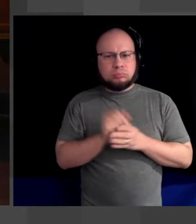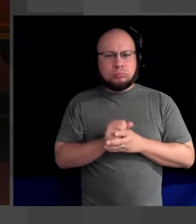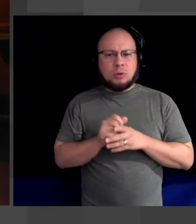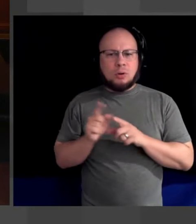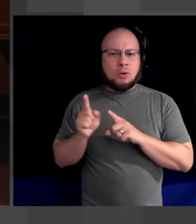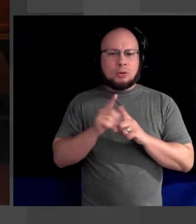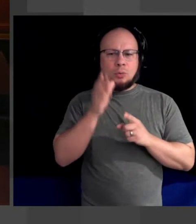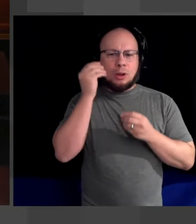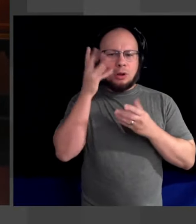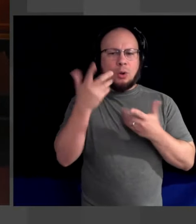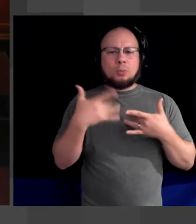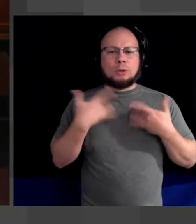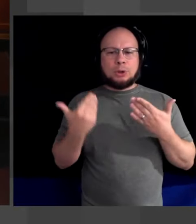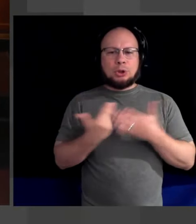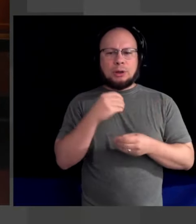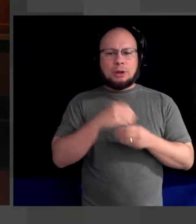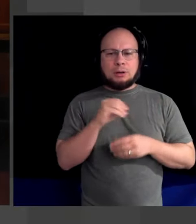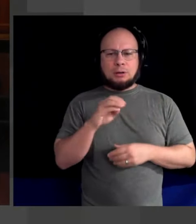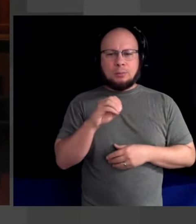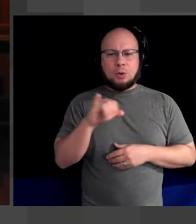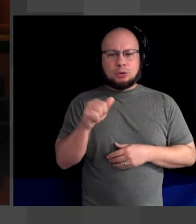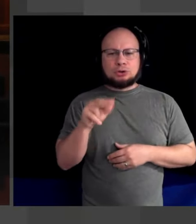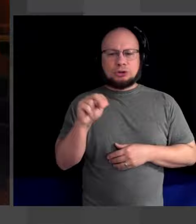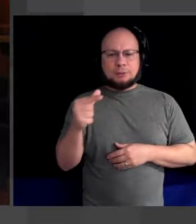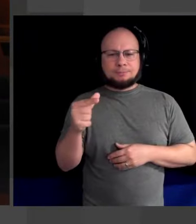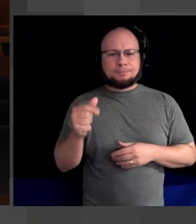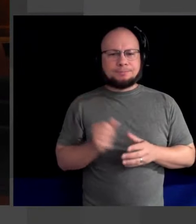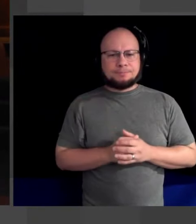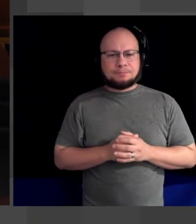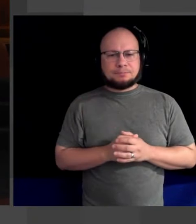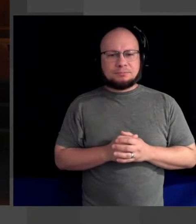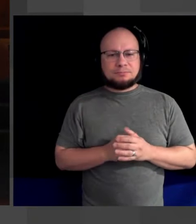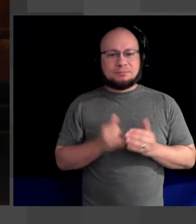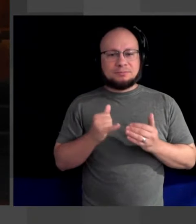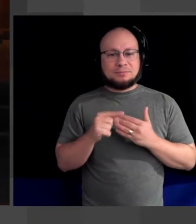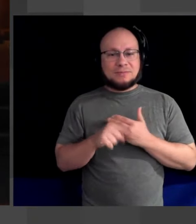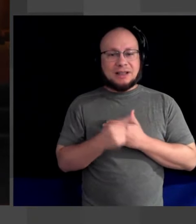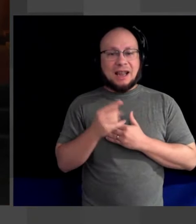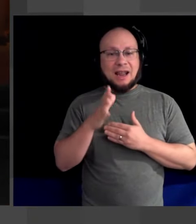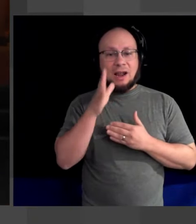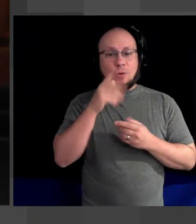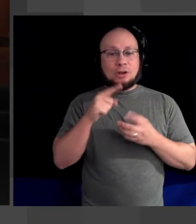AND ALSO WHY OUR TEAM HAS MADE THOSE DECISIONS ┘ AN INSIDER'S LOOK AT WHAT'S BREWING AT MOJANG STUDIOS.